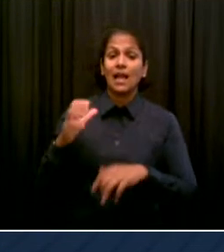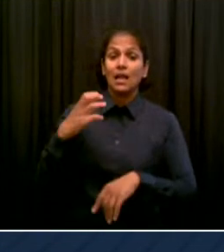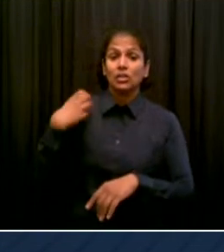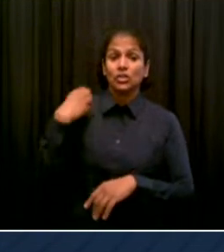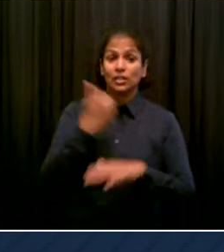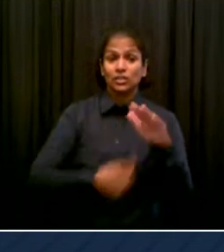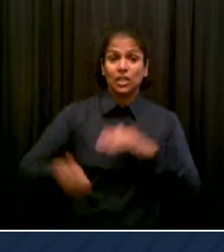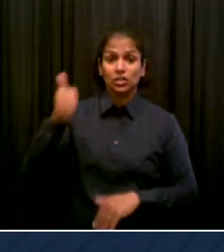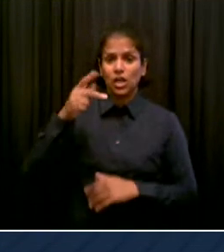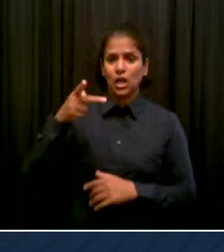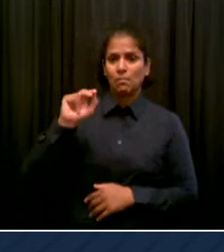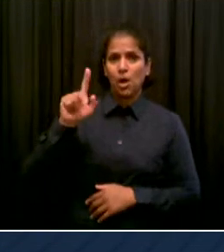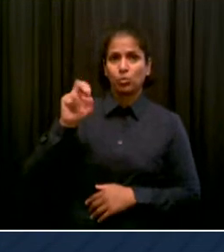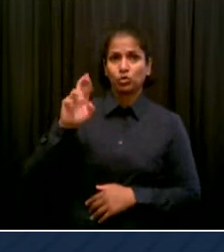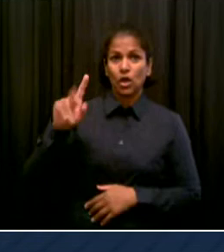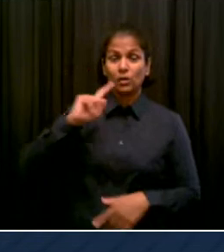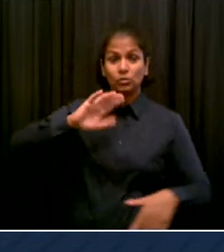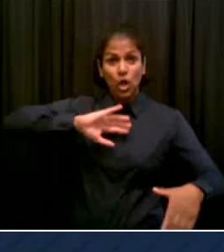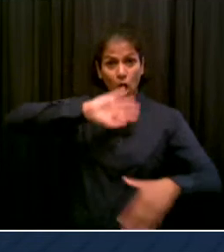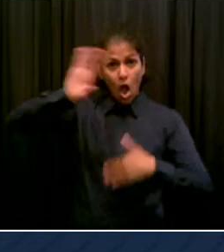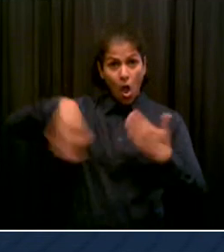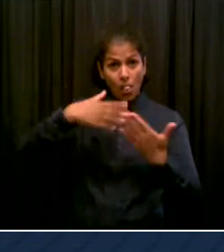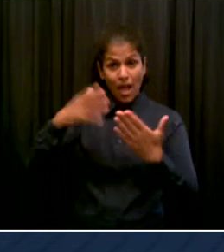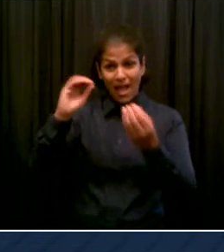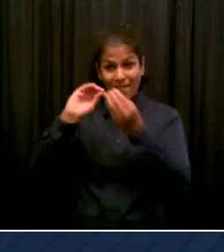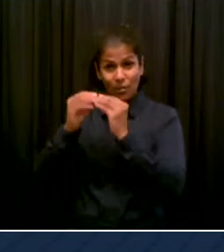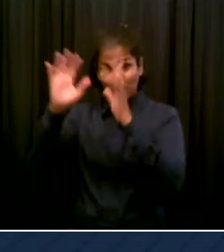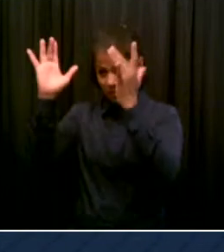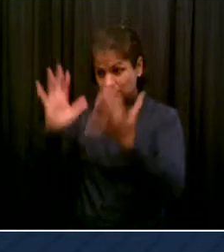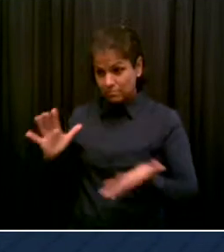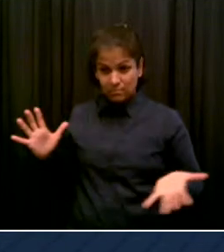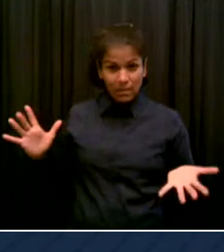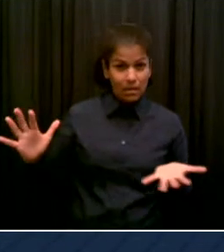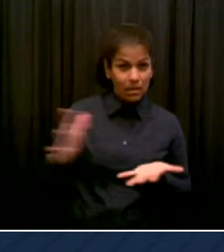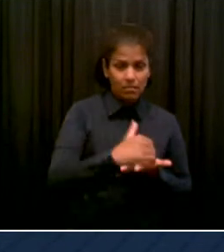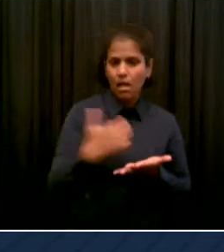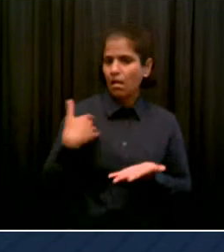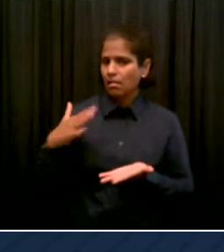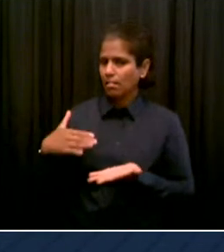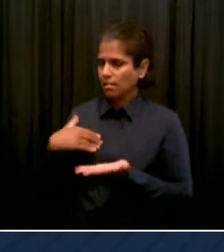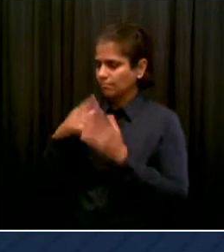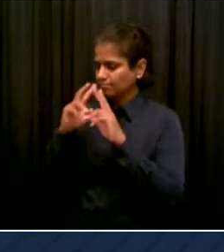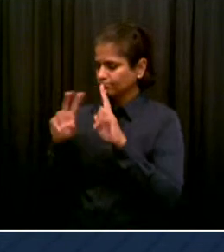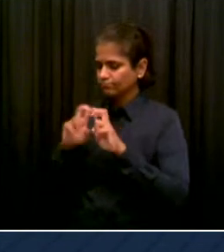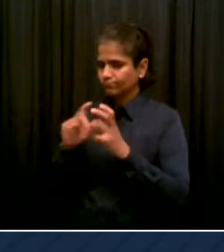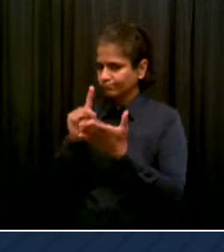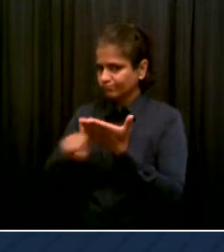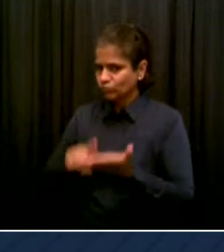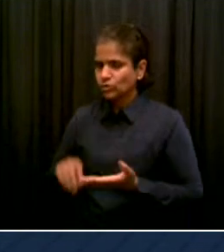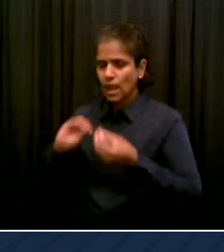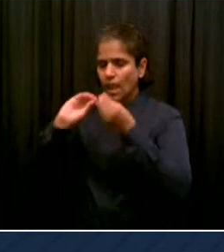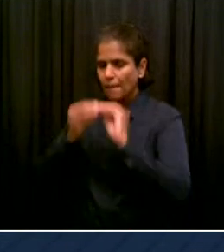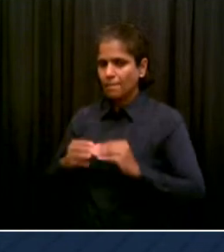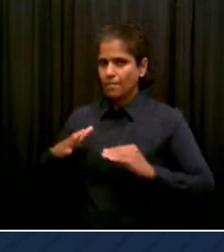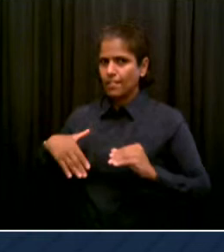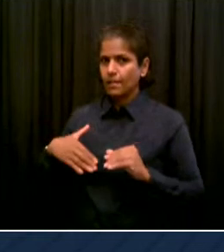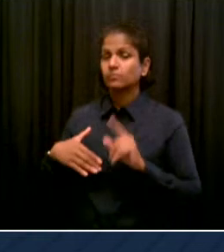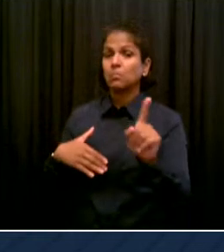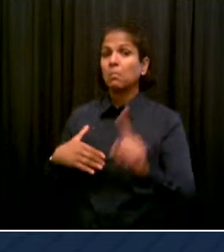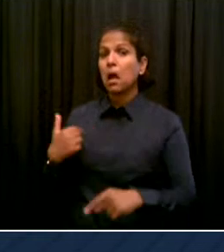WE ARE NOT SEEING HIGH NUMBERS, WE DON'T HAVE NUMBERS